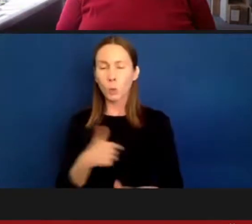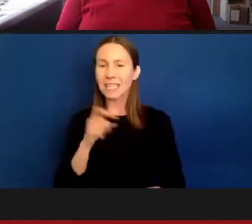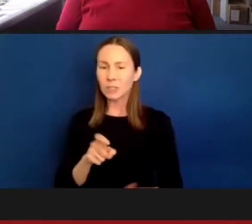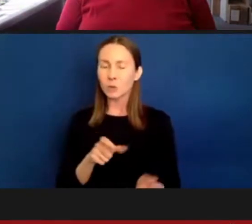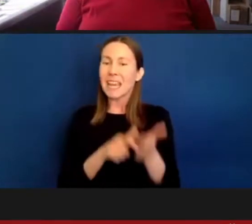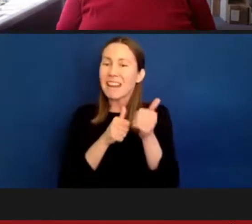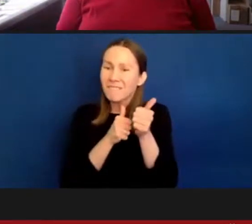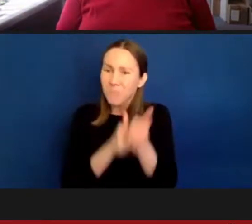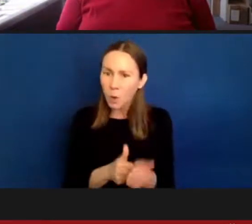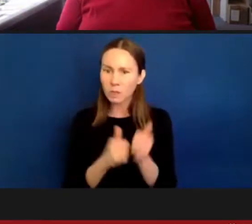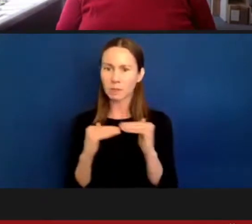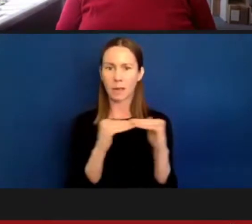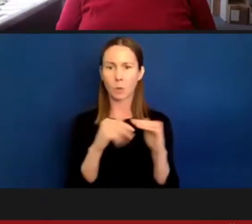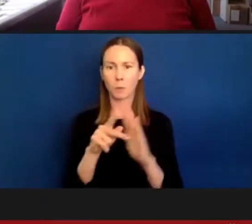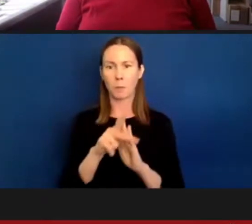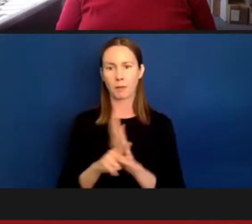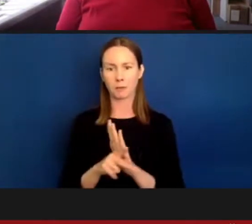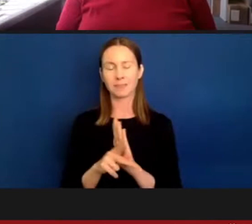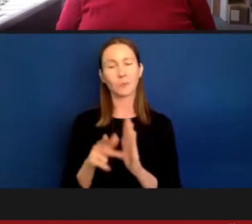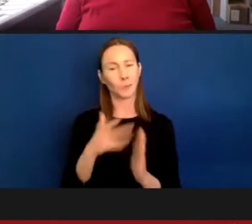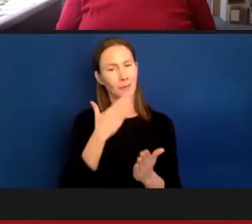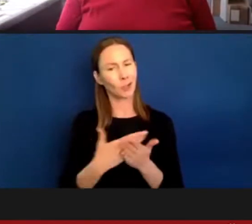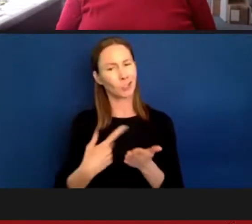We’ve had good discussion about that in the last few minutes.